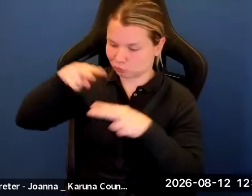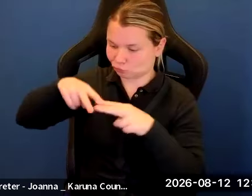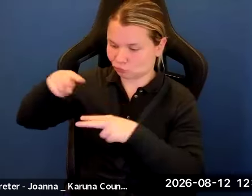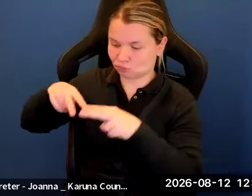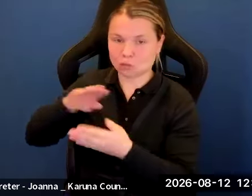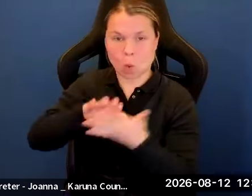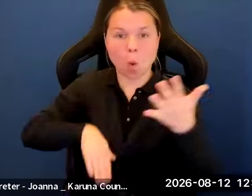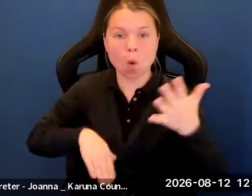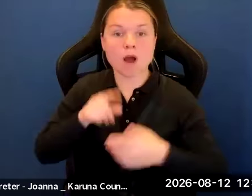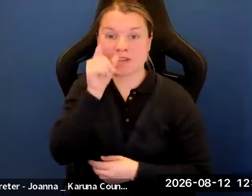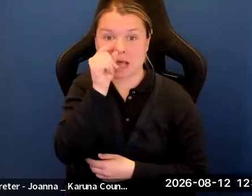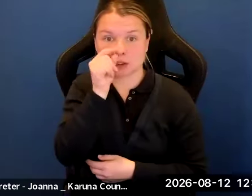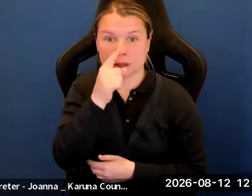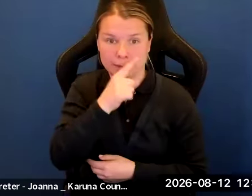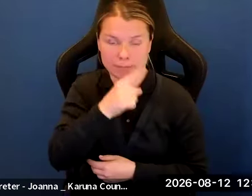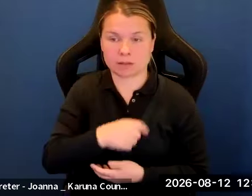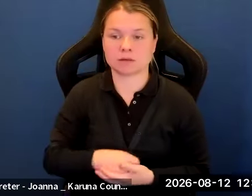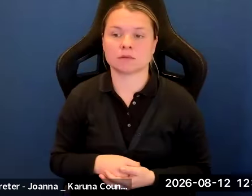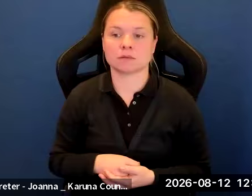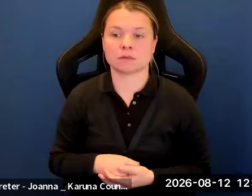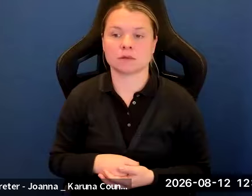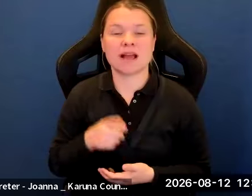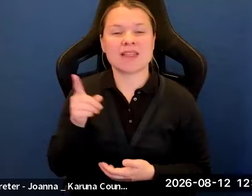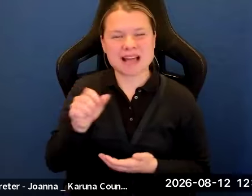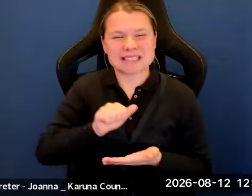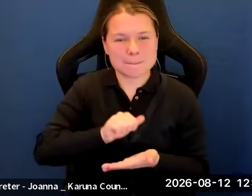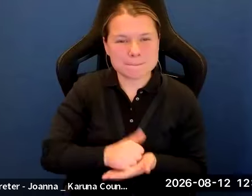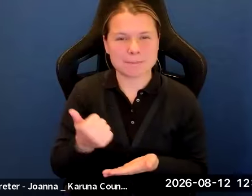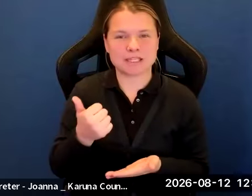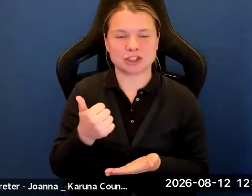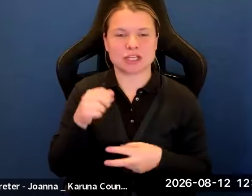assessed by an independent review, independent review